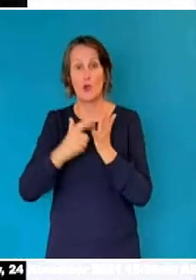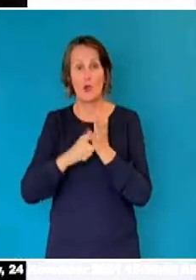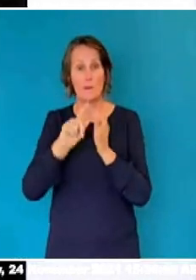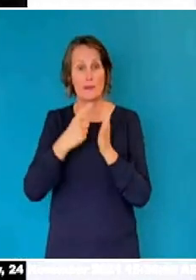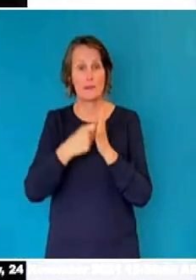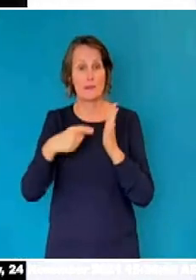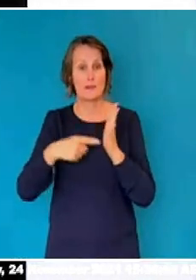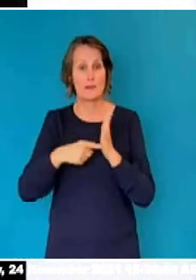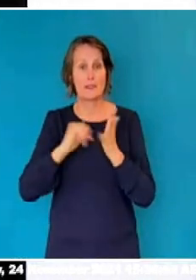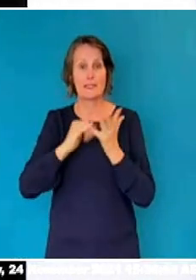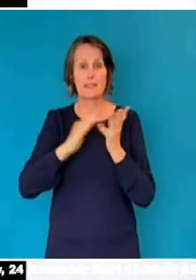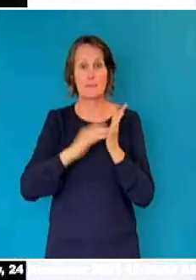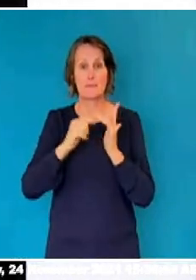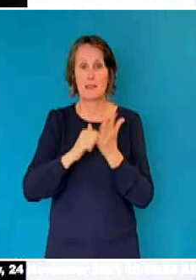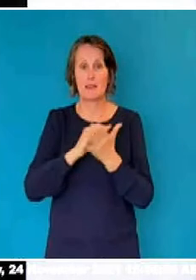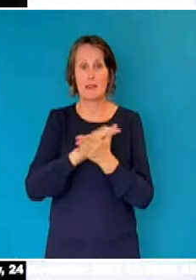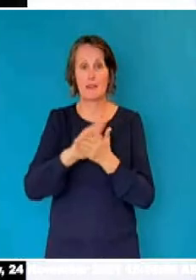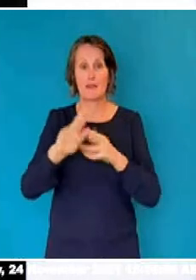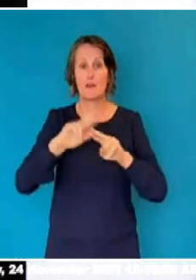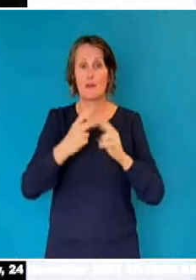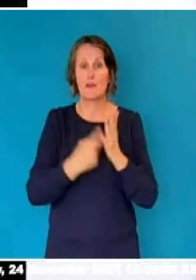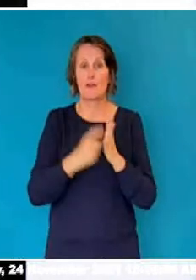Lendlease. CHAIR: Yes, thank you very much, Ms Thew.